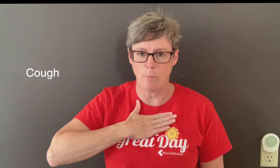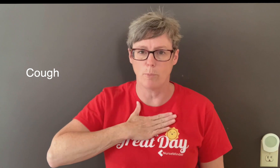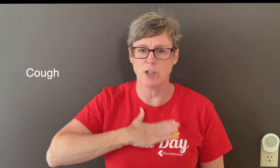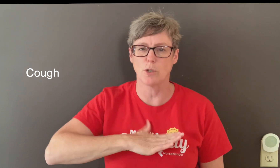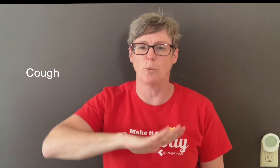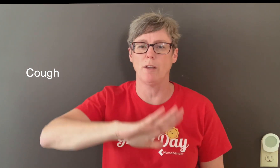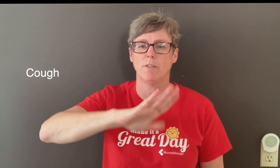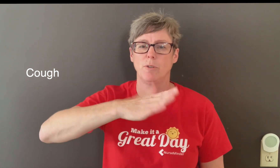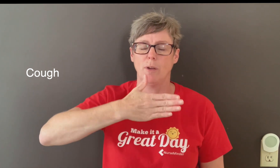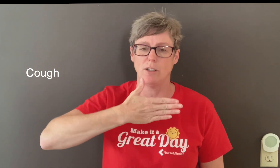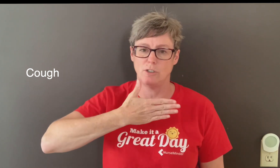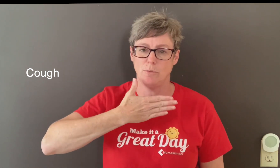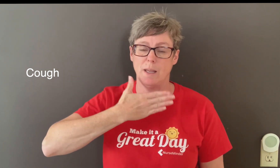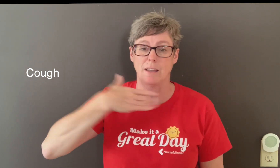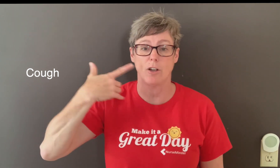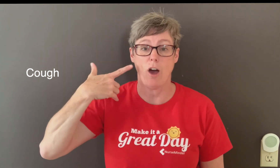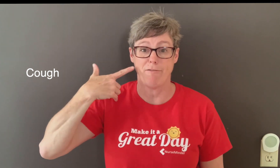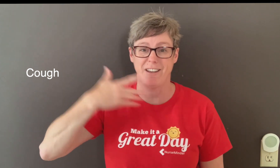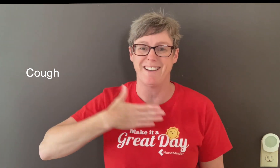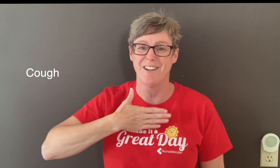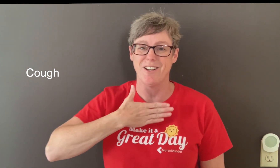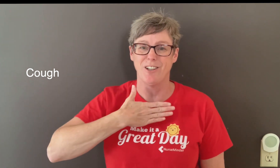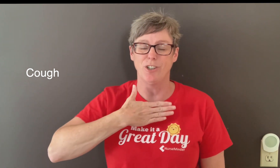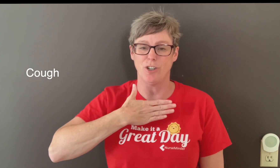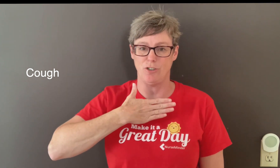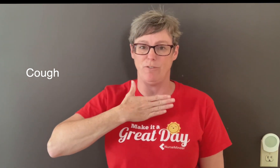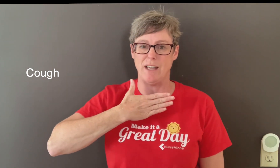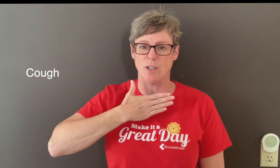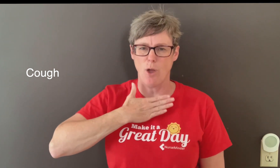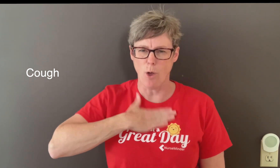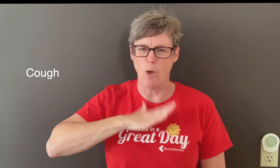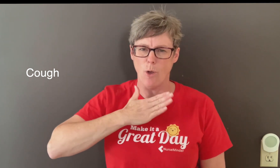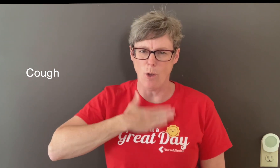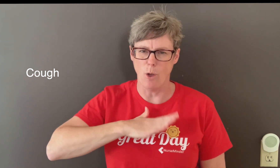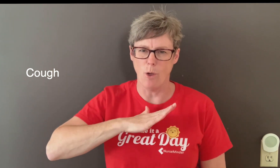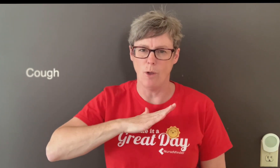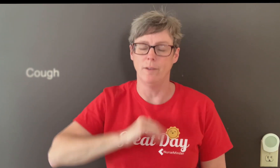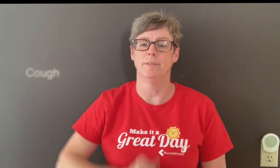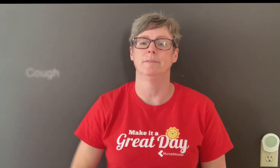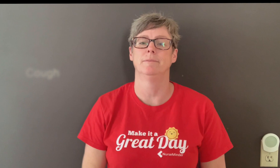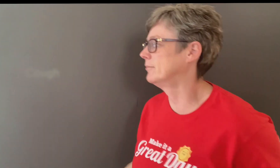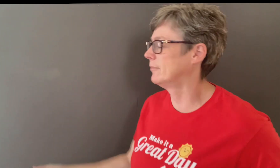brush it away from you as you make the coughing look on your face.